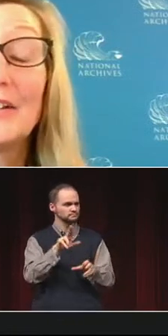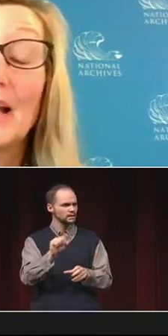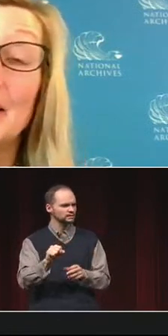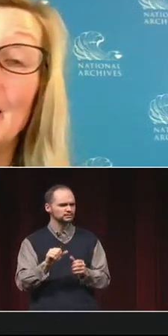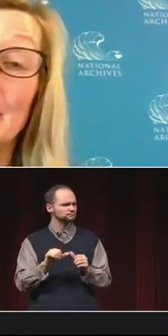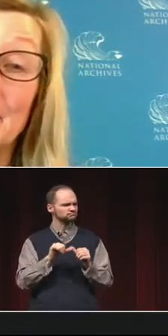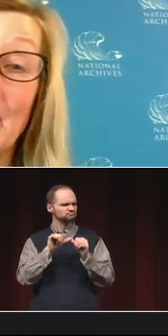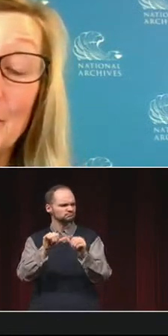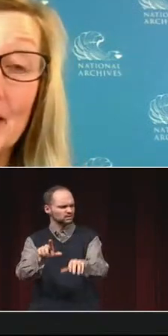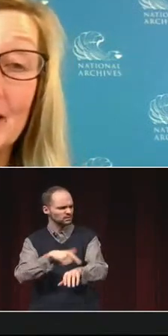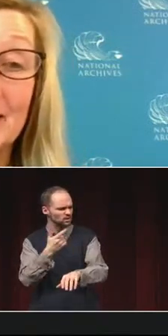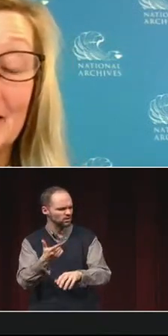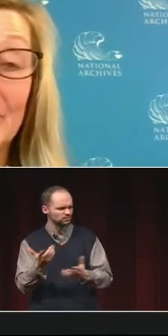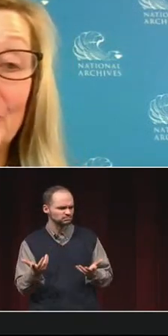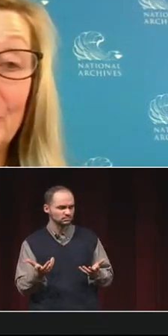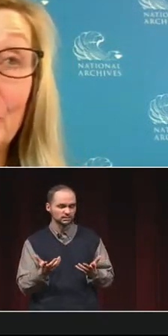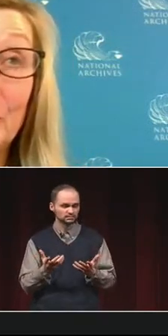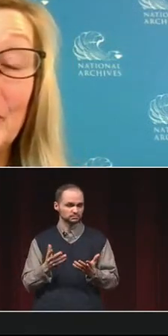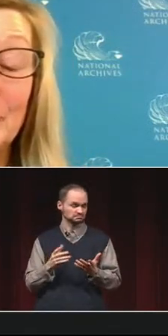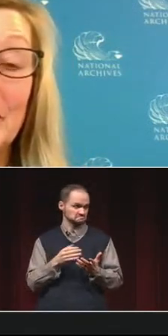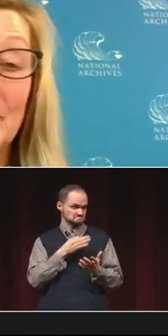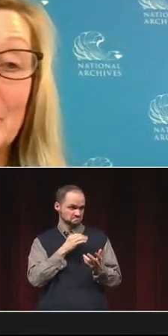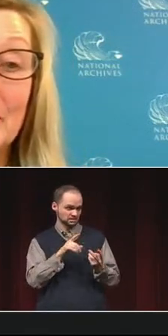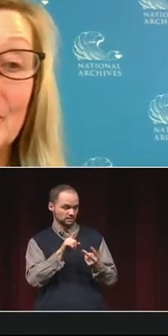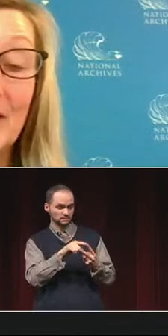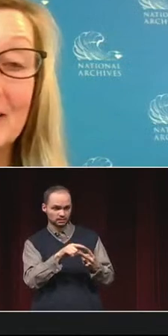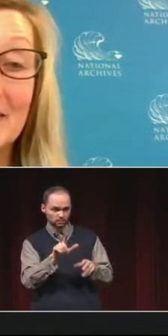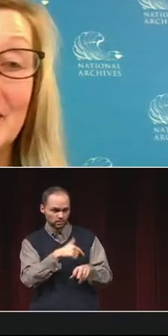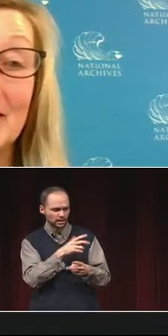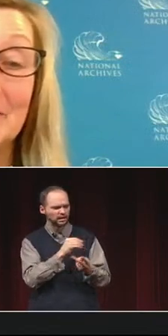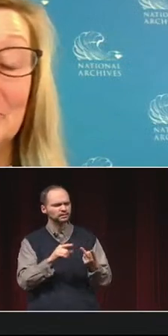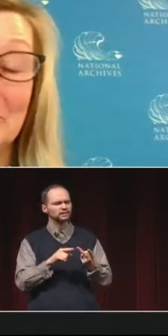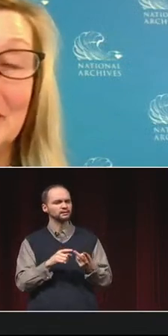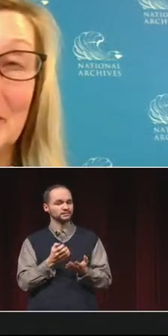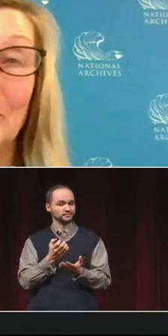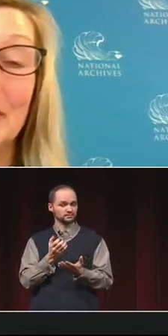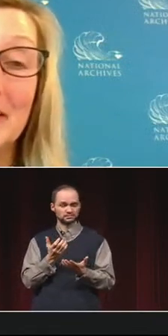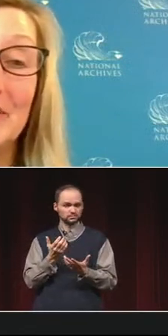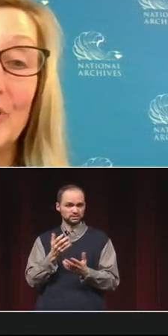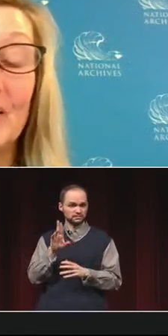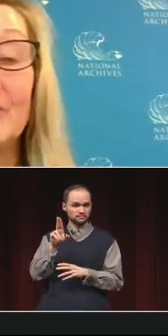an economic issue when the bus companies finally said, you know, we need to change?